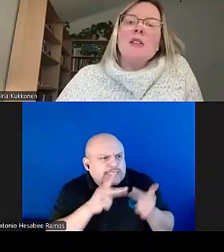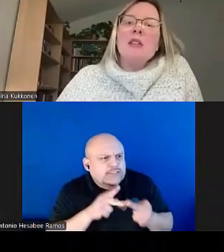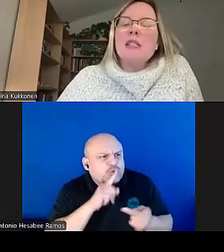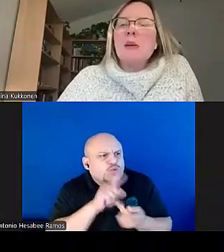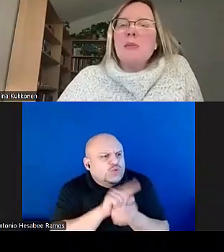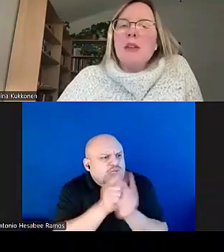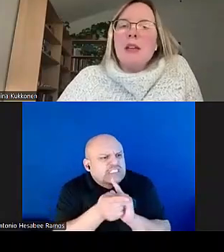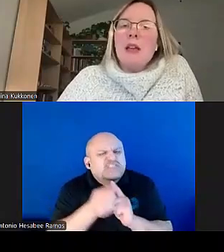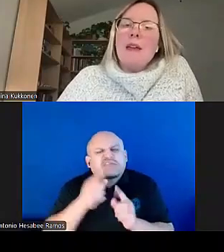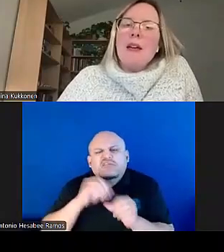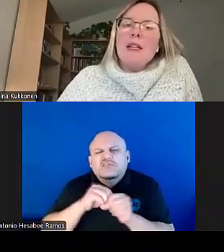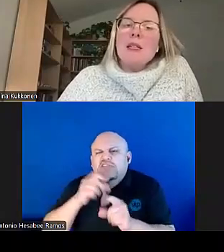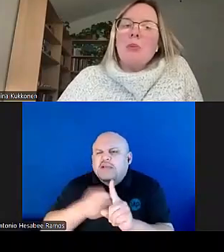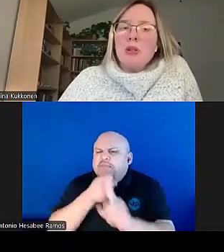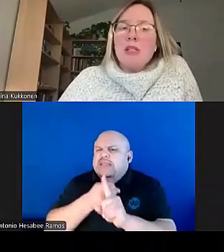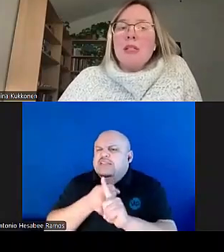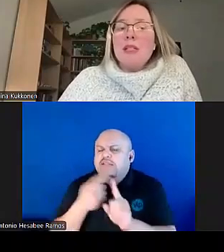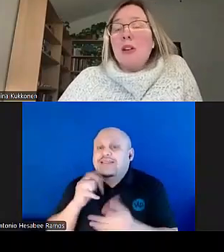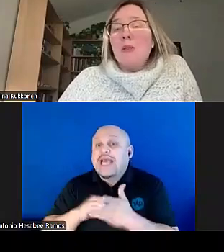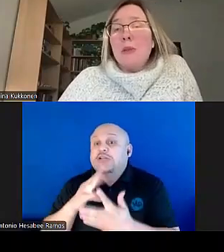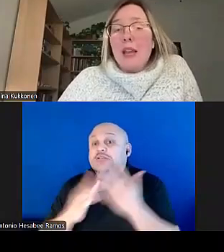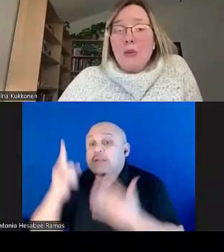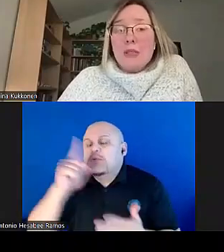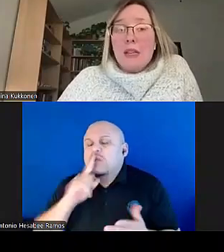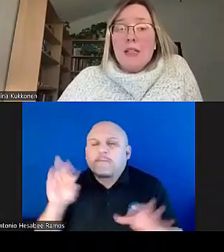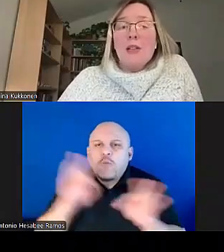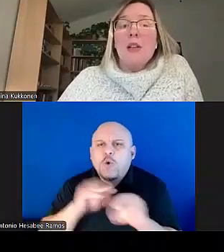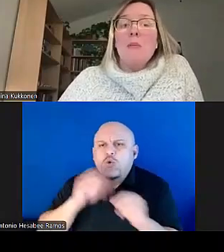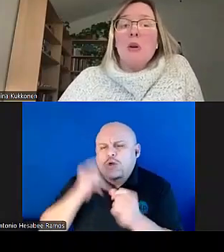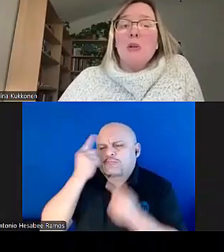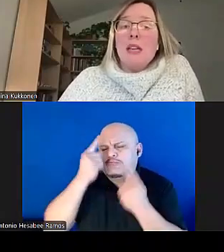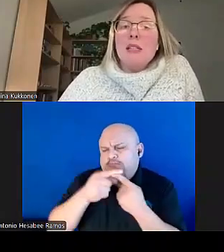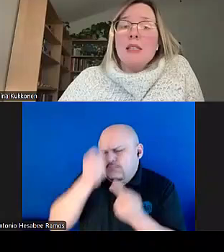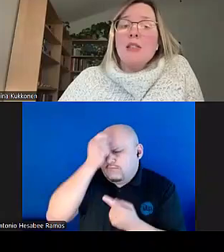So this is something that is important to consider from the outset in most cases,